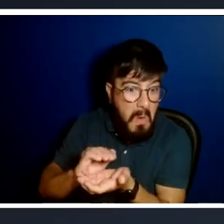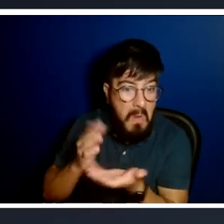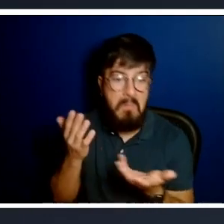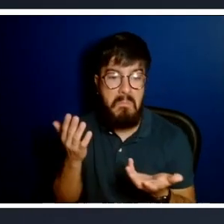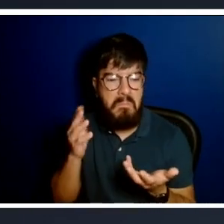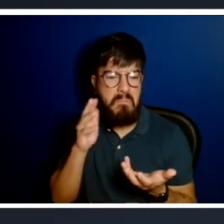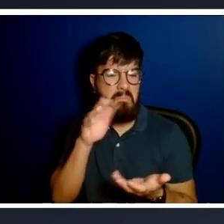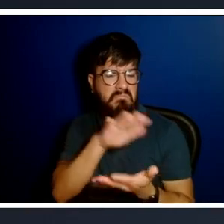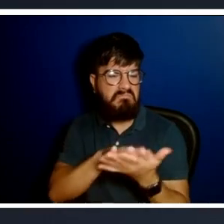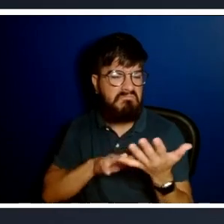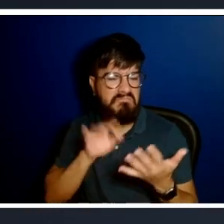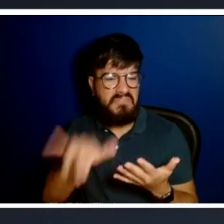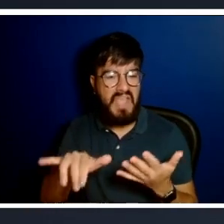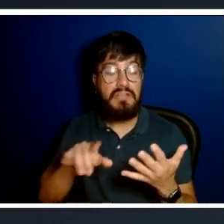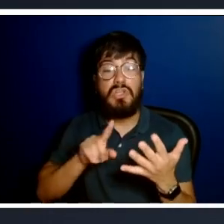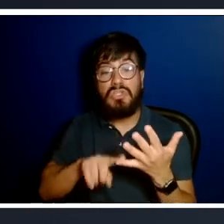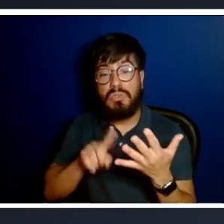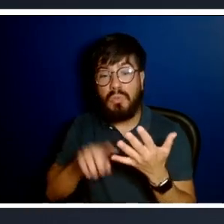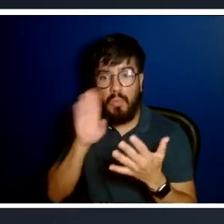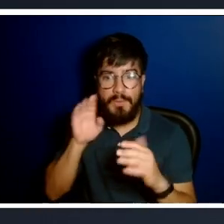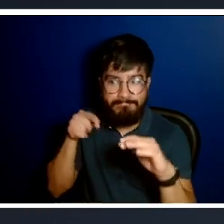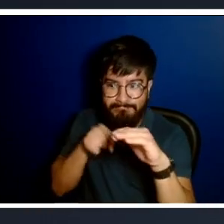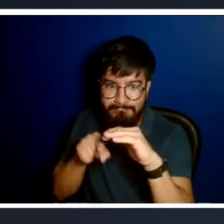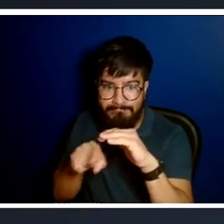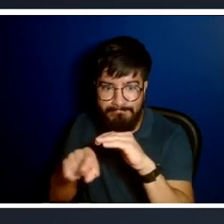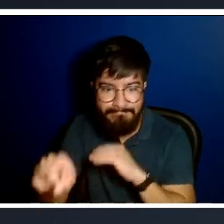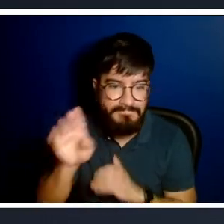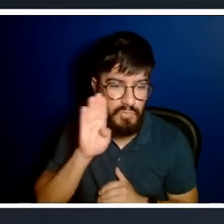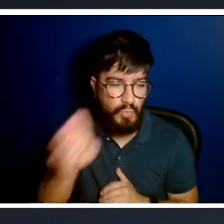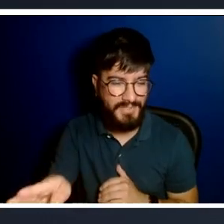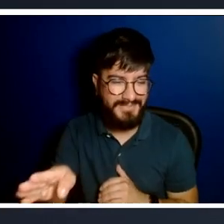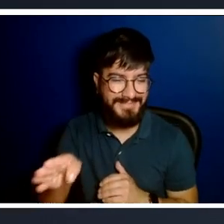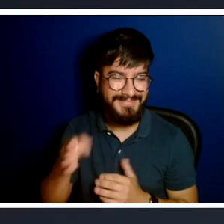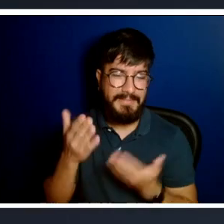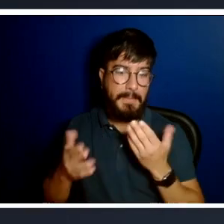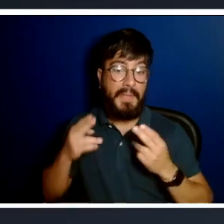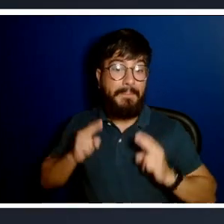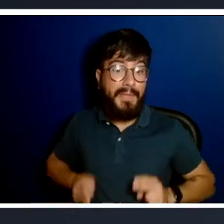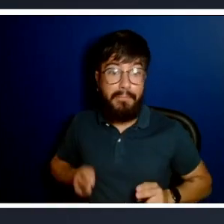also scavenge so they will find different things that humans may have left around, maybe from a